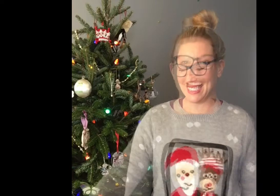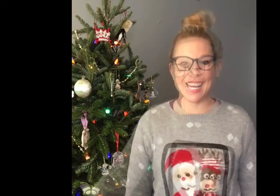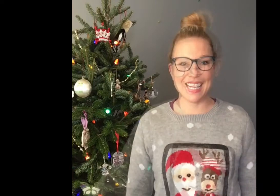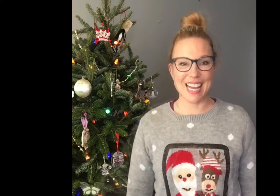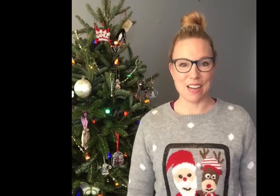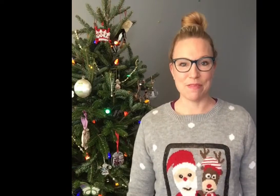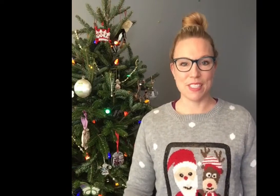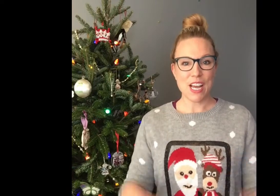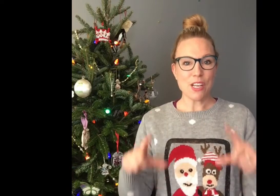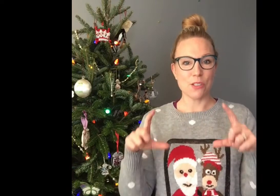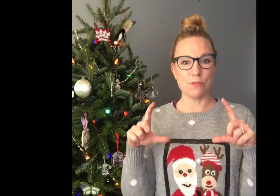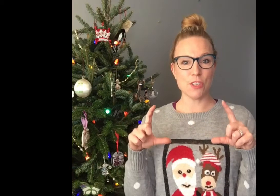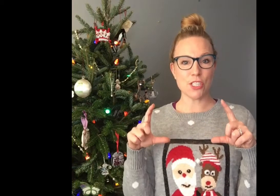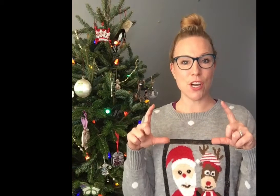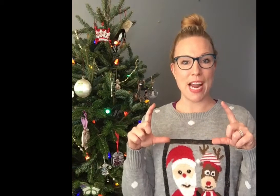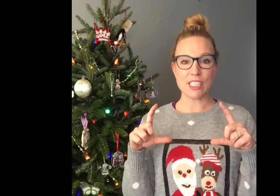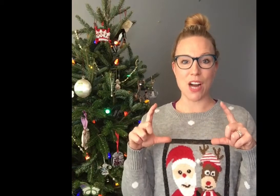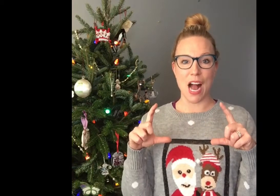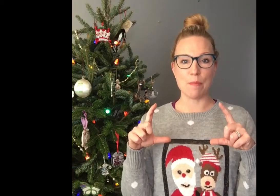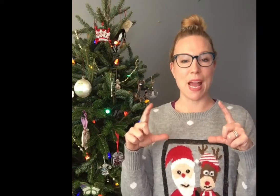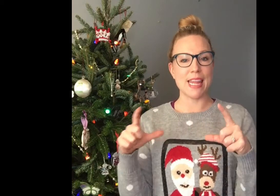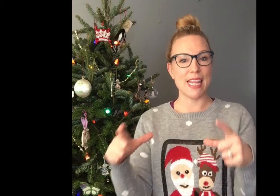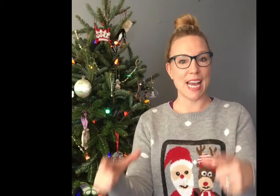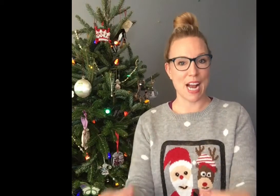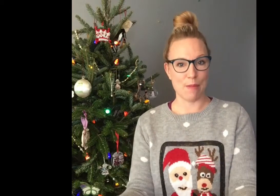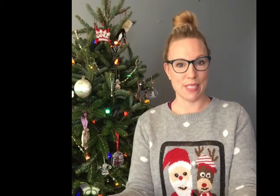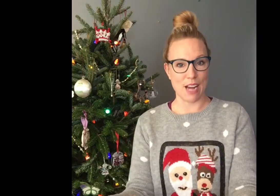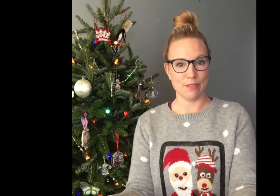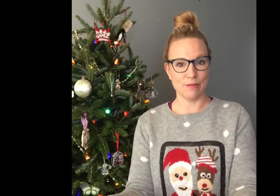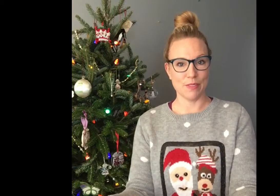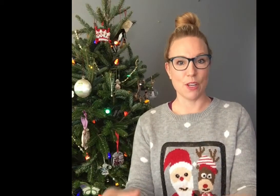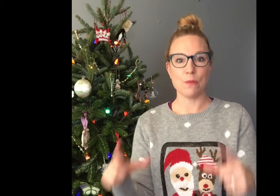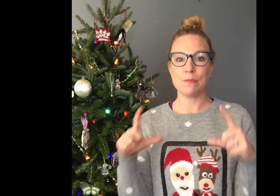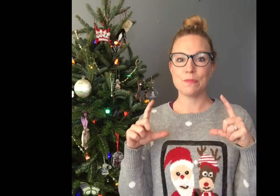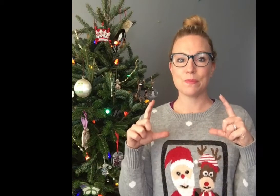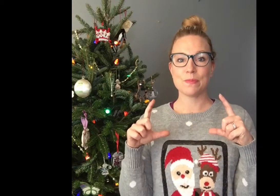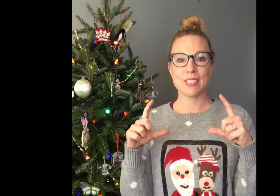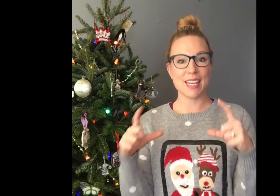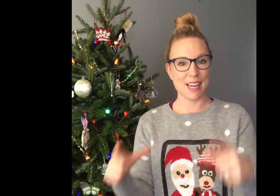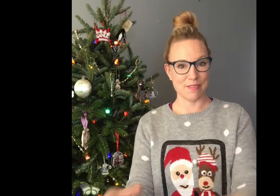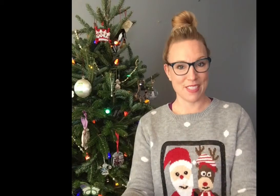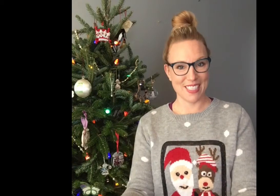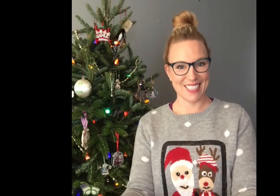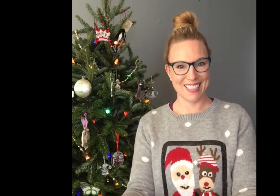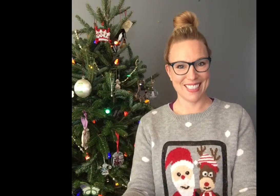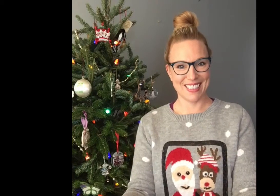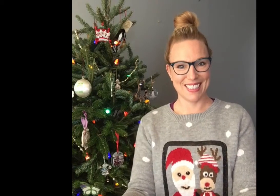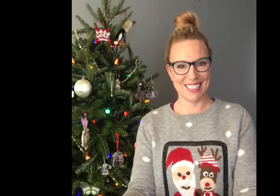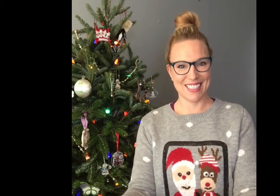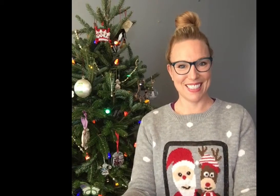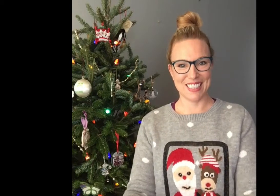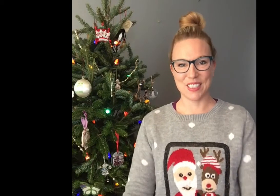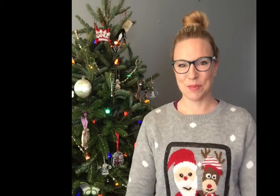GIFT, so first your hands are up and then, they come down so. GIFT.